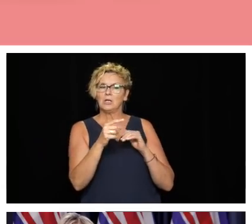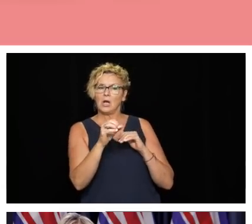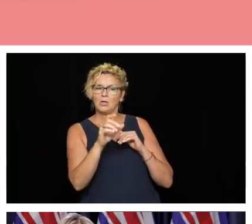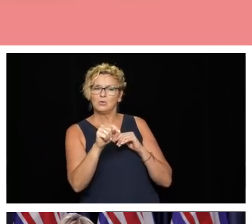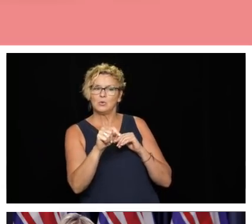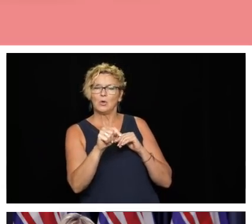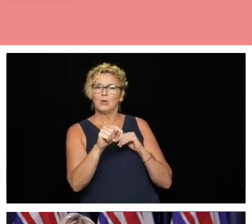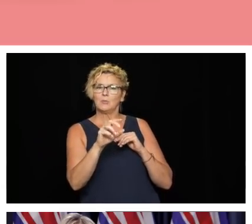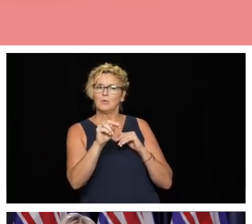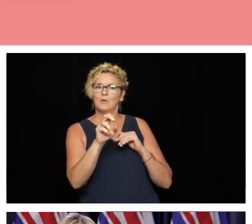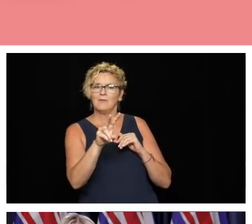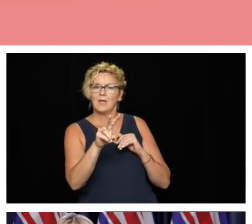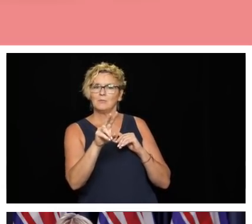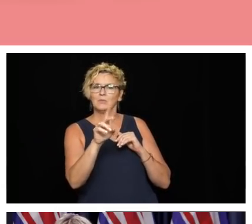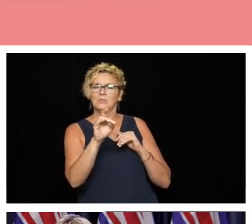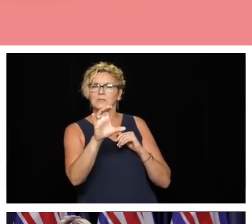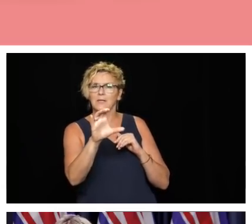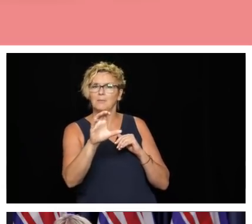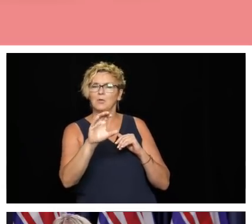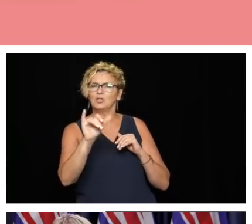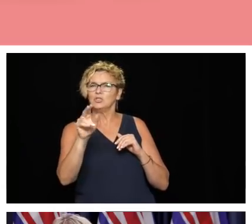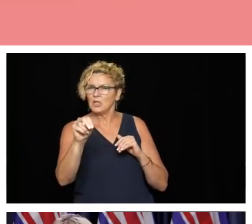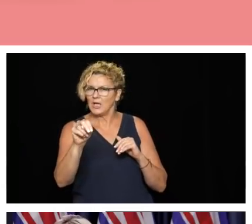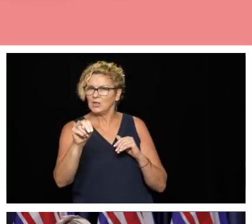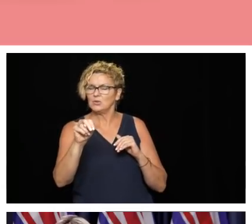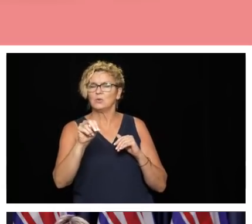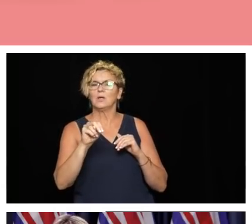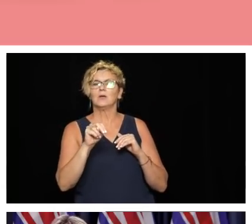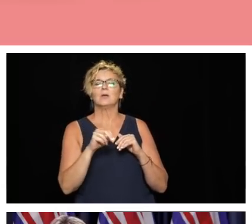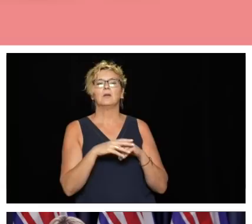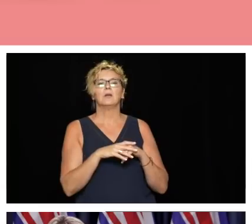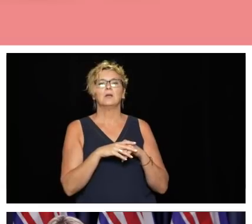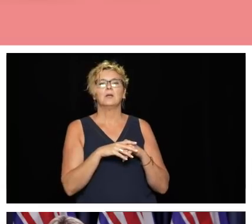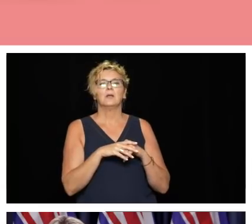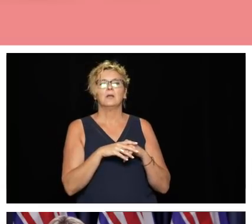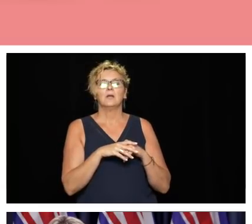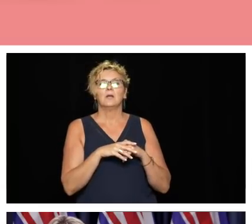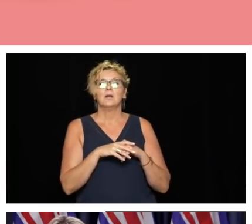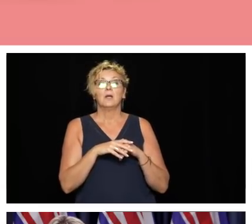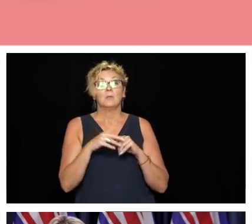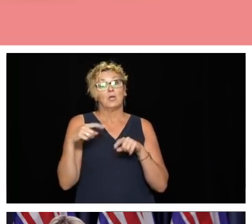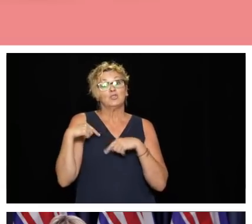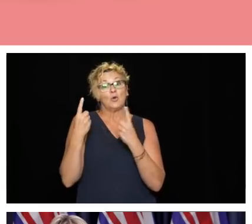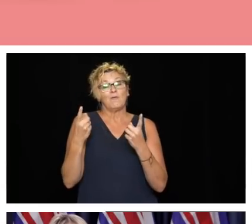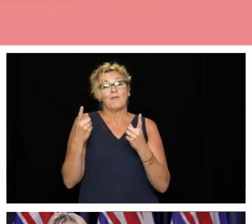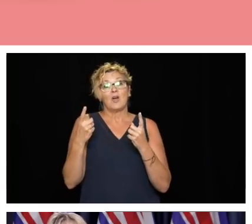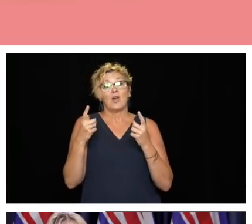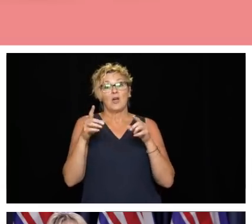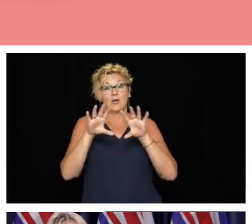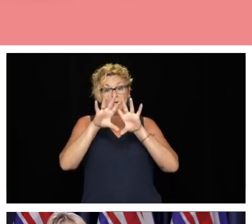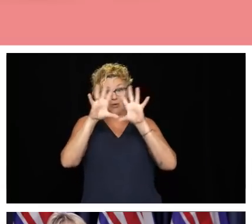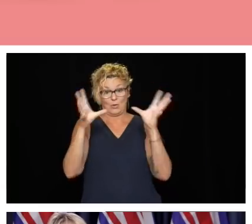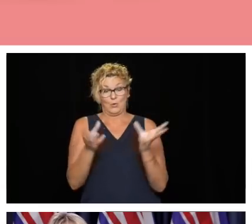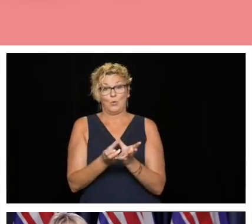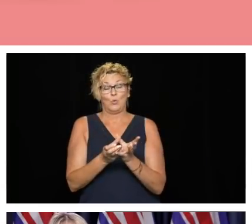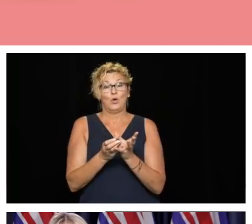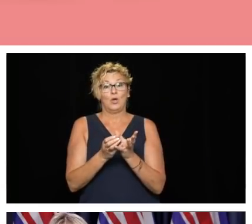in the northern hemisphere and generally starts in October, November, and peaks around in December, January and in the southern hemisphere, they have seen the peak of